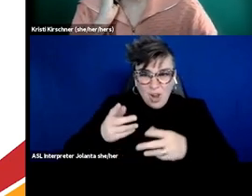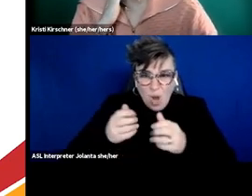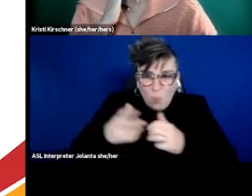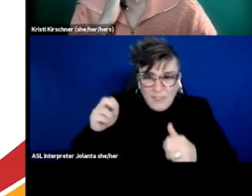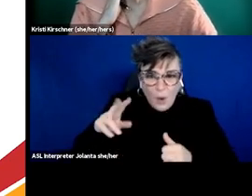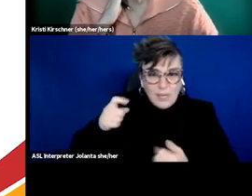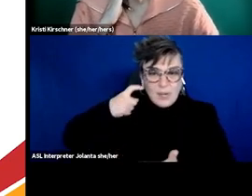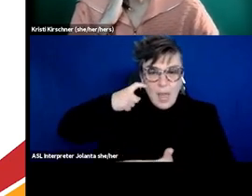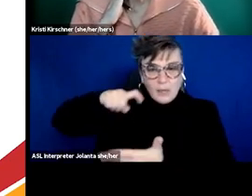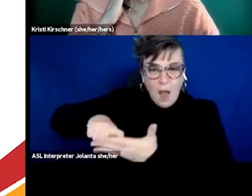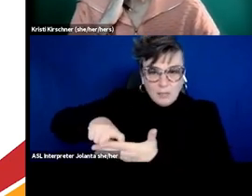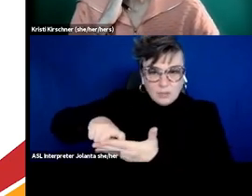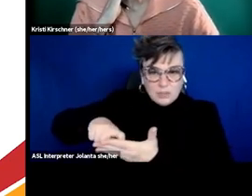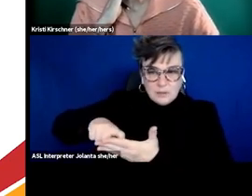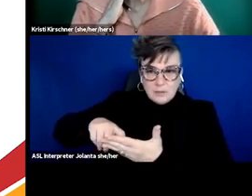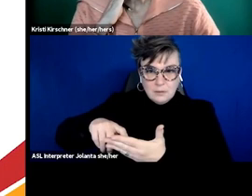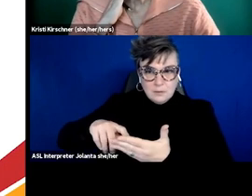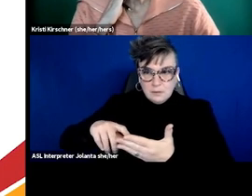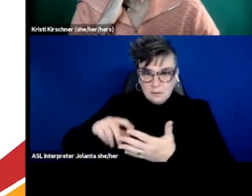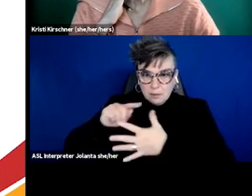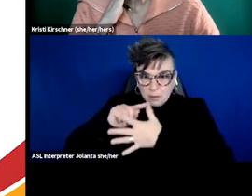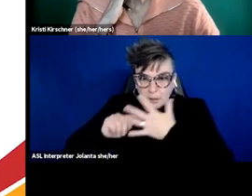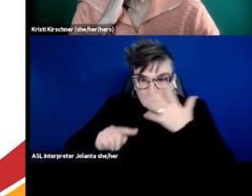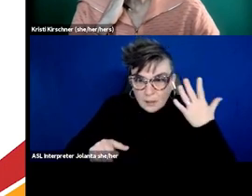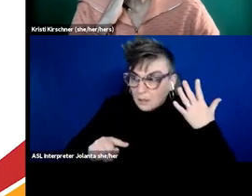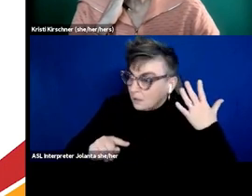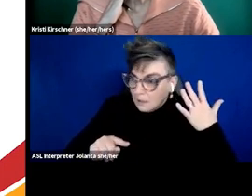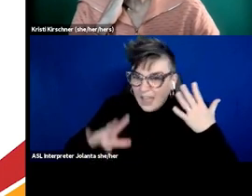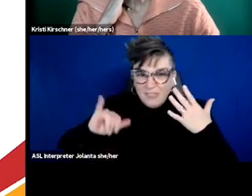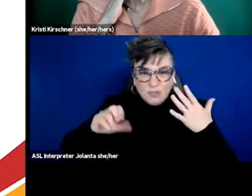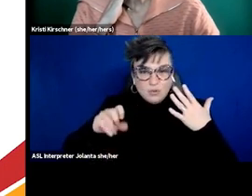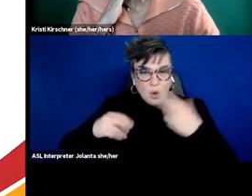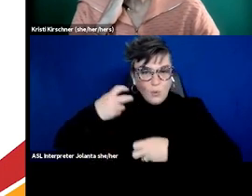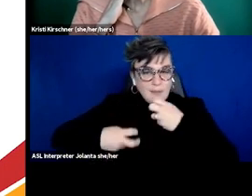of just how difficult it could be for many women. So I guess it probably brings me back